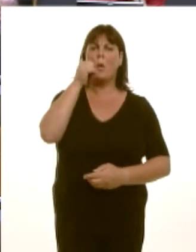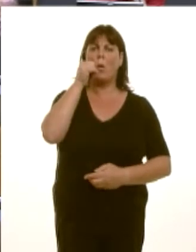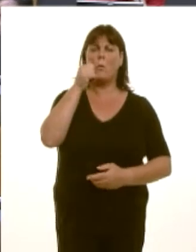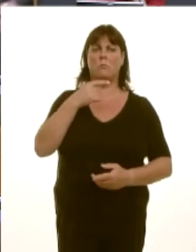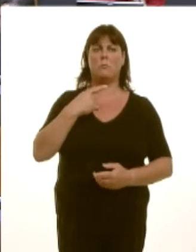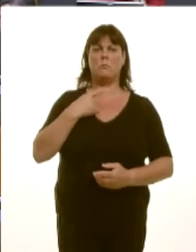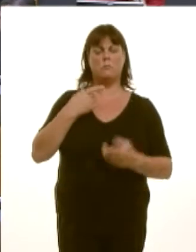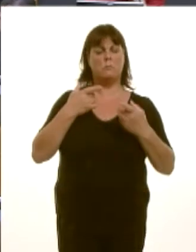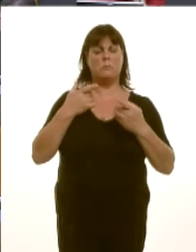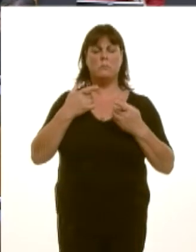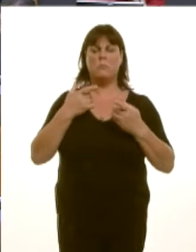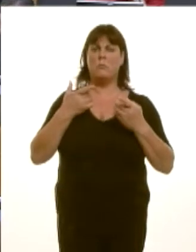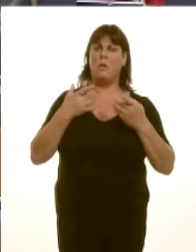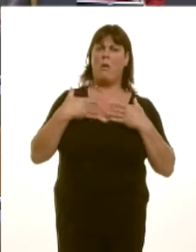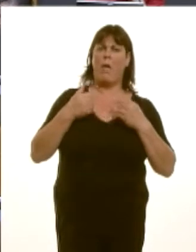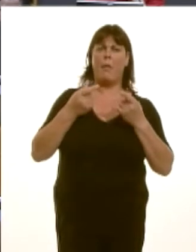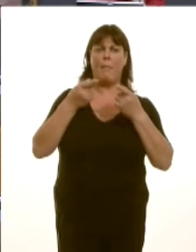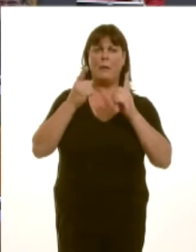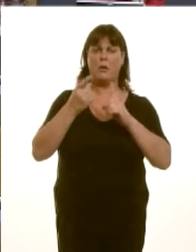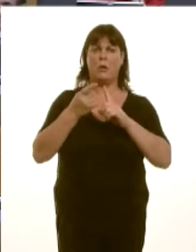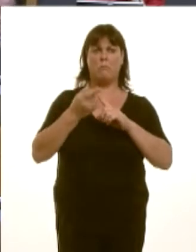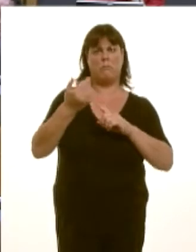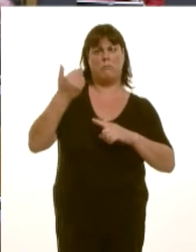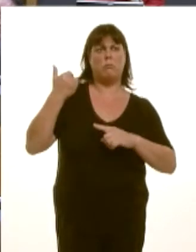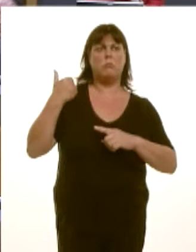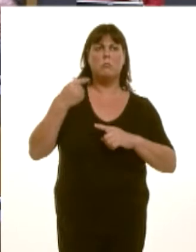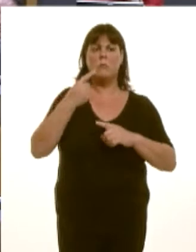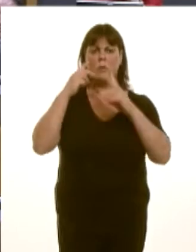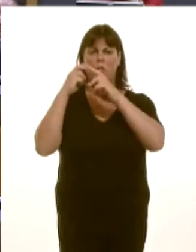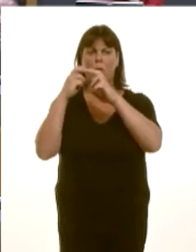Social Services’s decision earlier this year to commission a special review of healthcare in Wales.